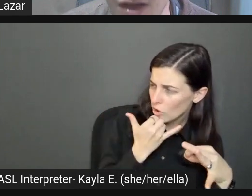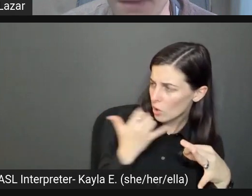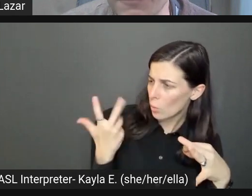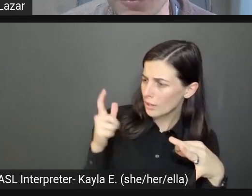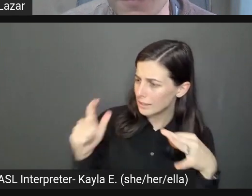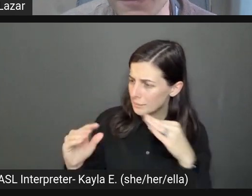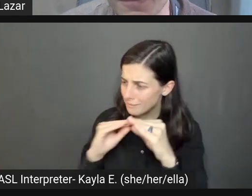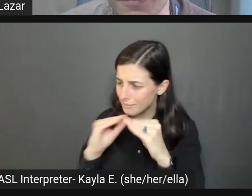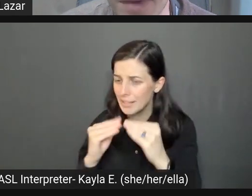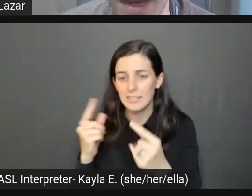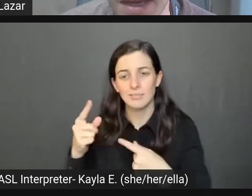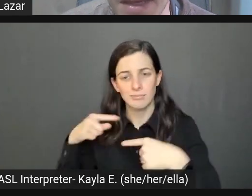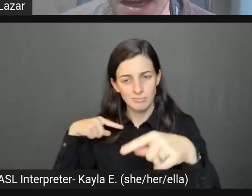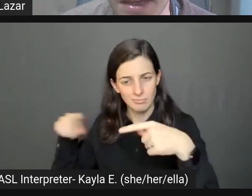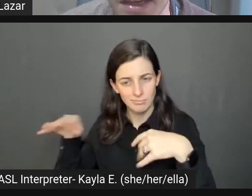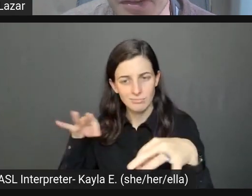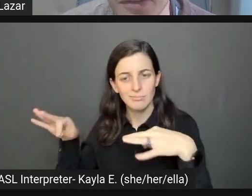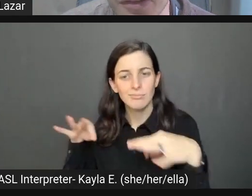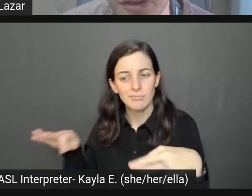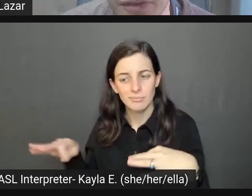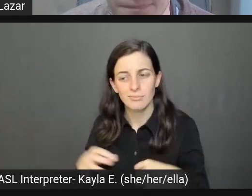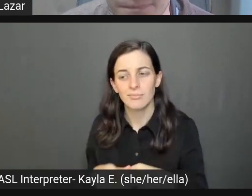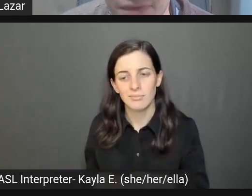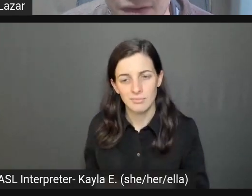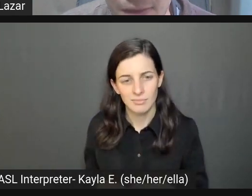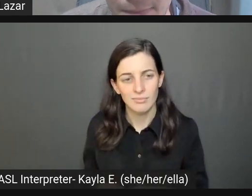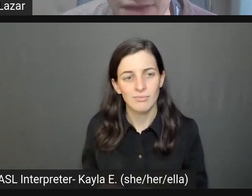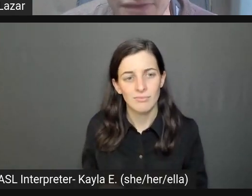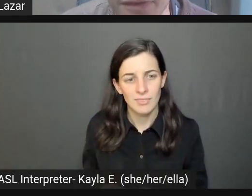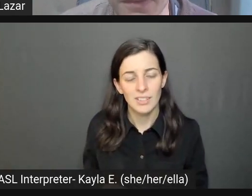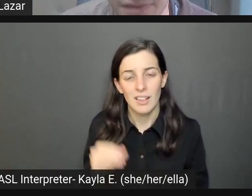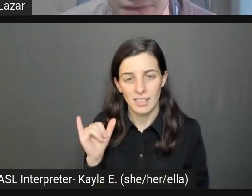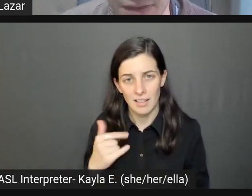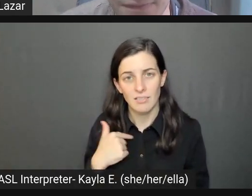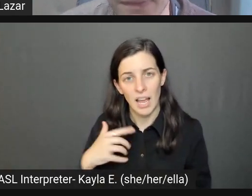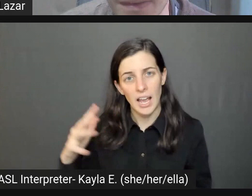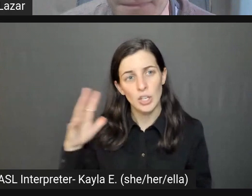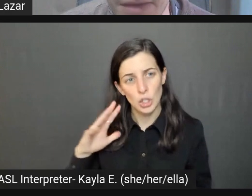This was the way I used to do it, but if some people